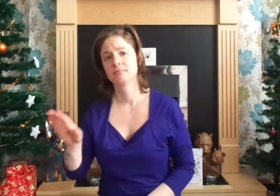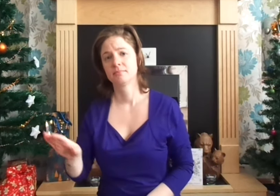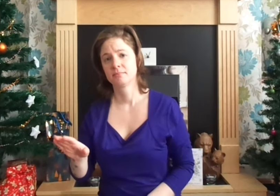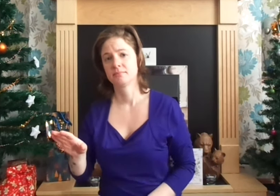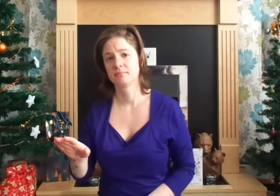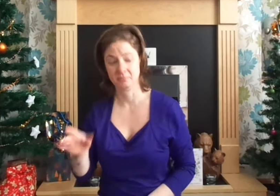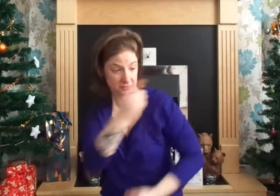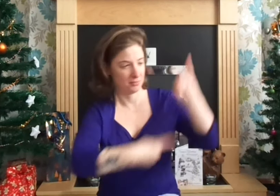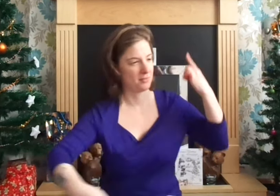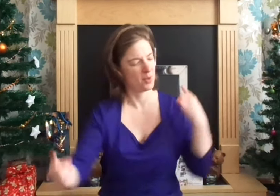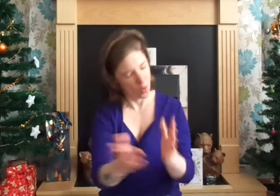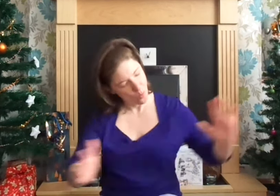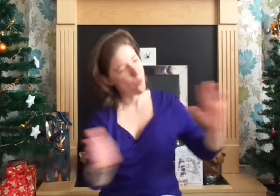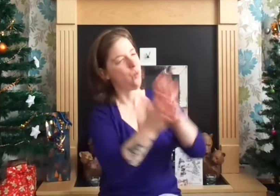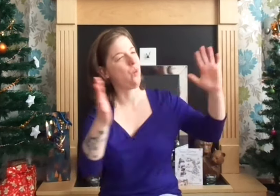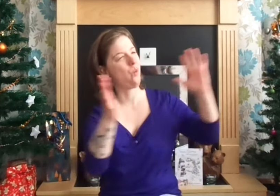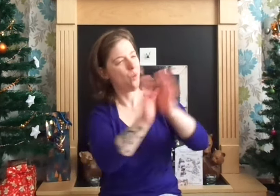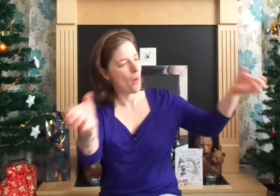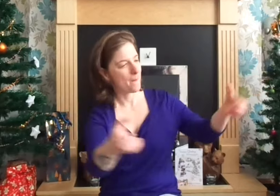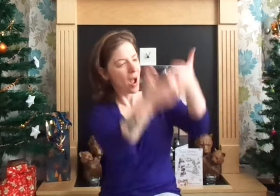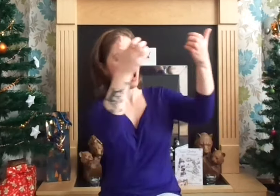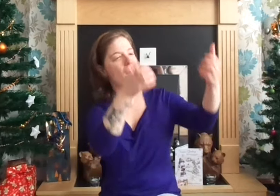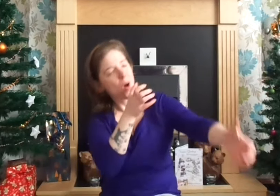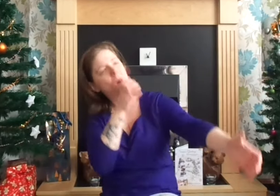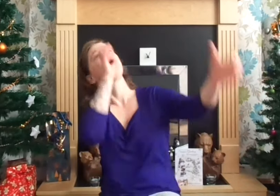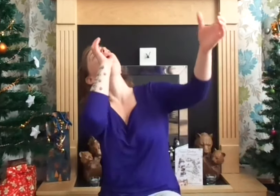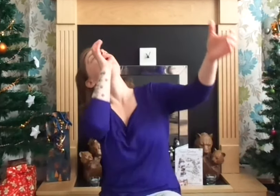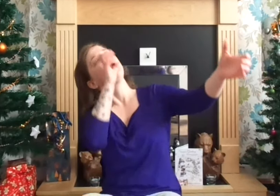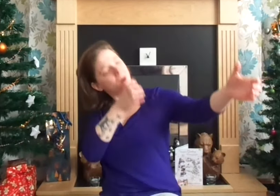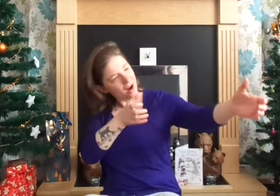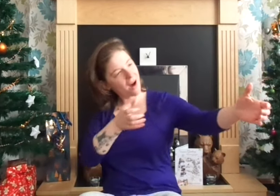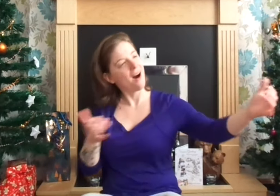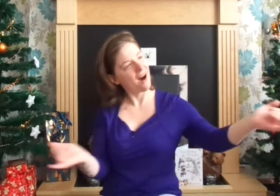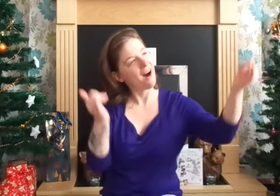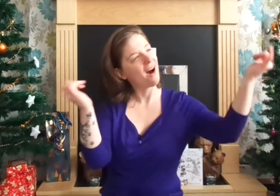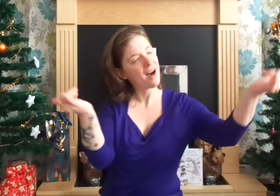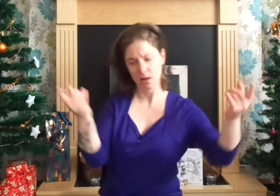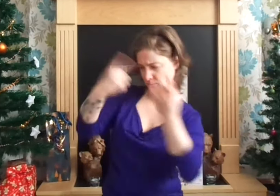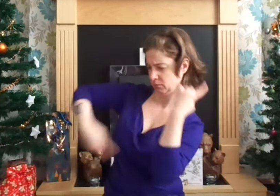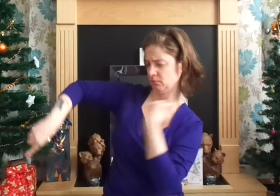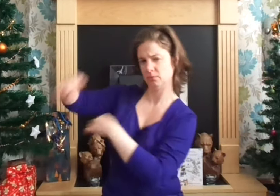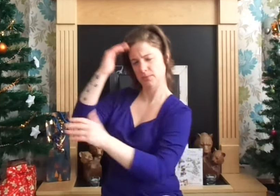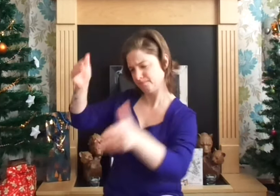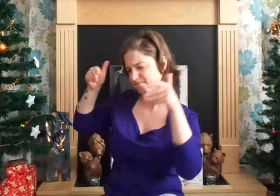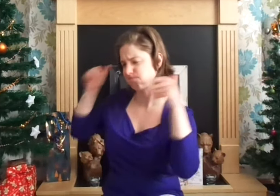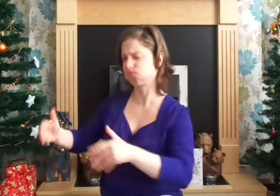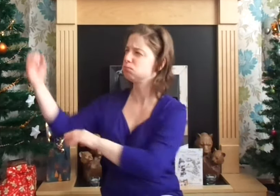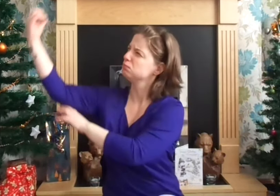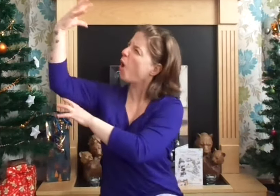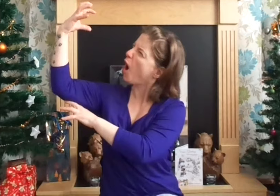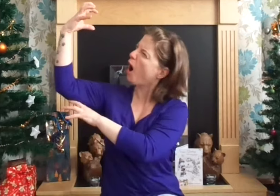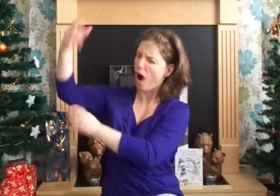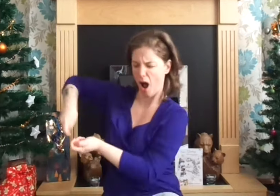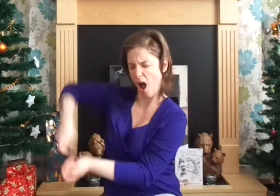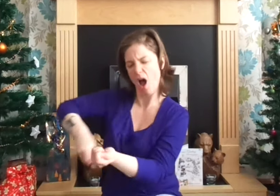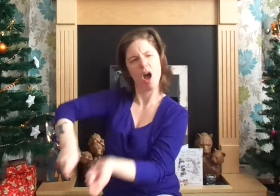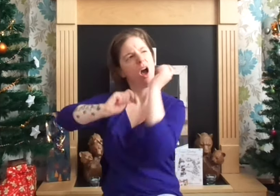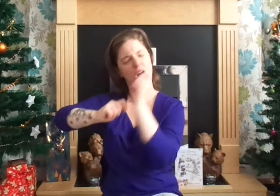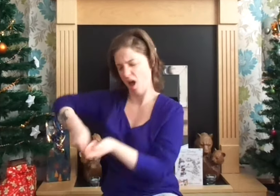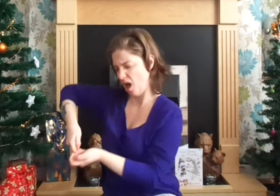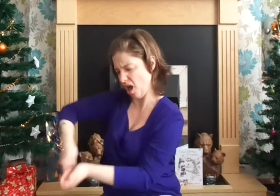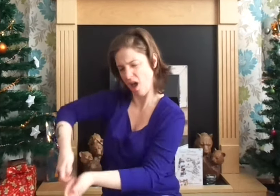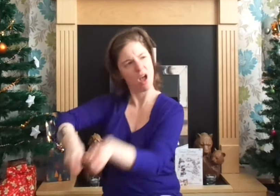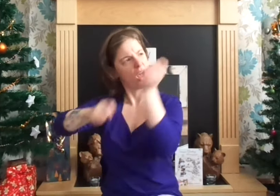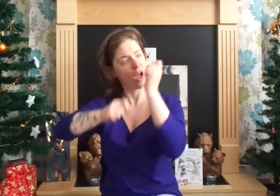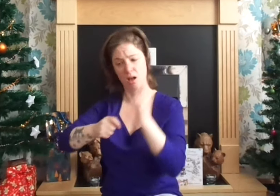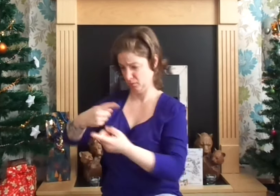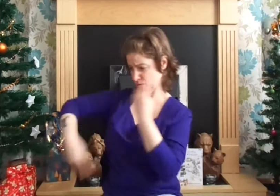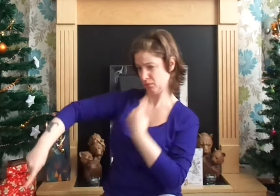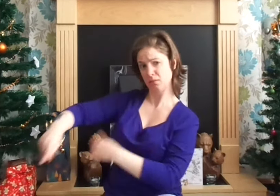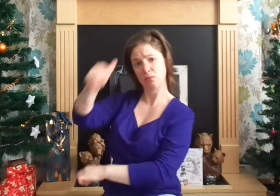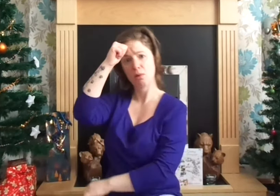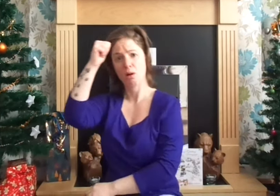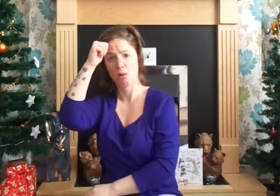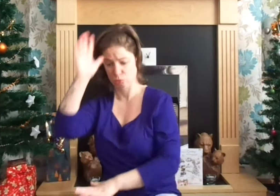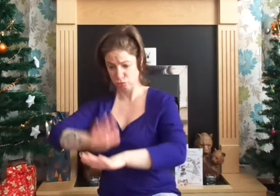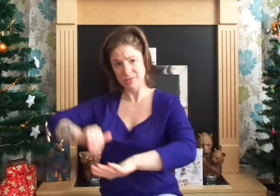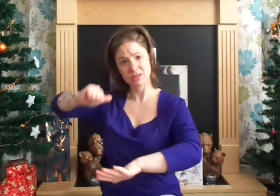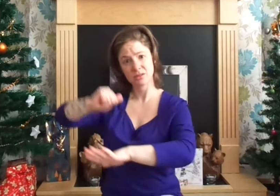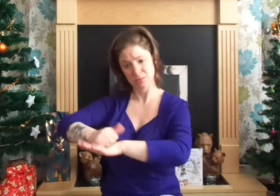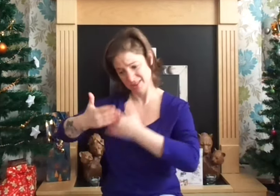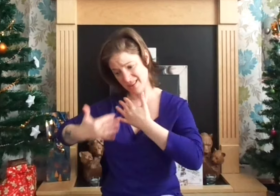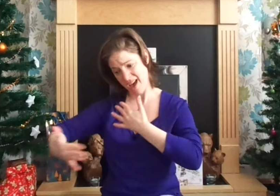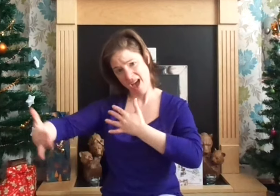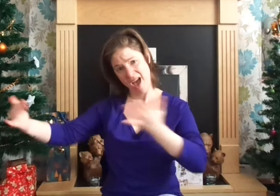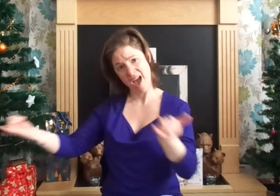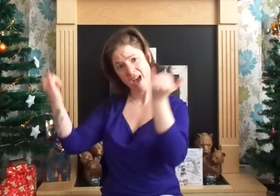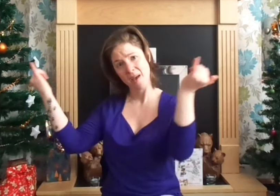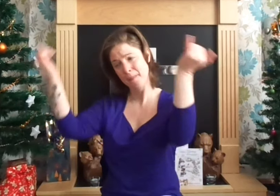Here's to you Raise a glass for everyone Here's to them Underneath that burning sun Do they know it's Christmastime at all?